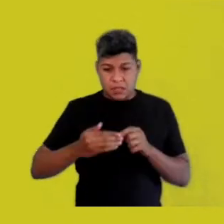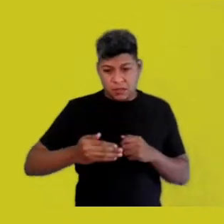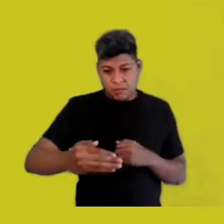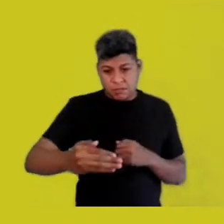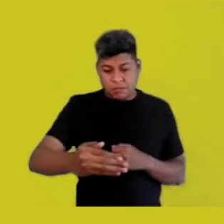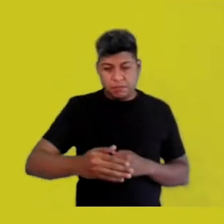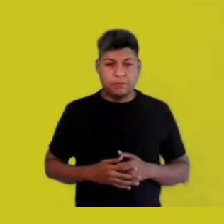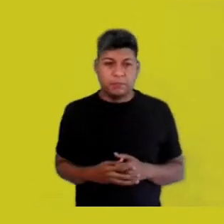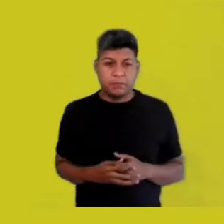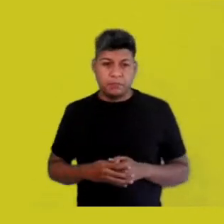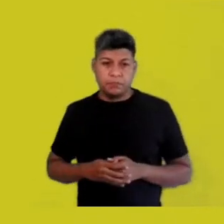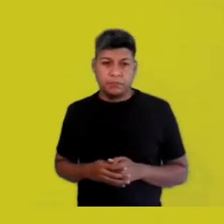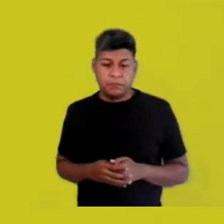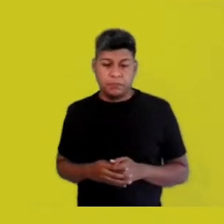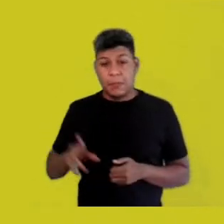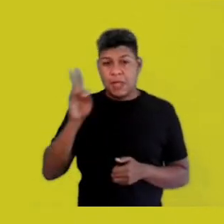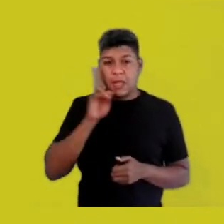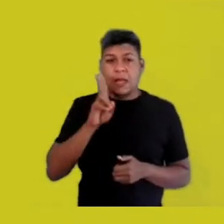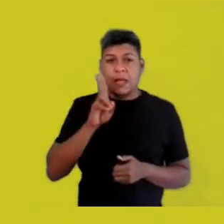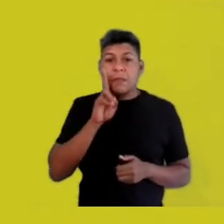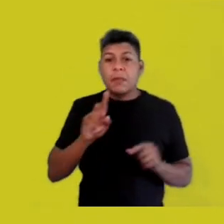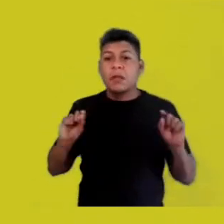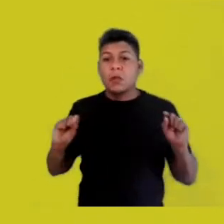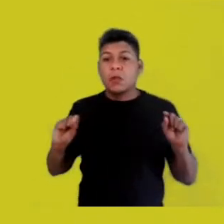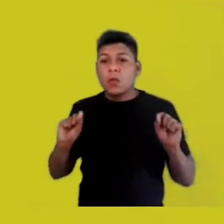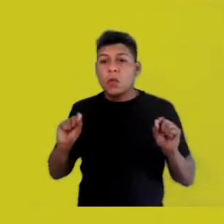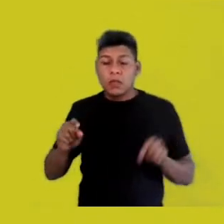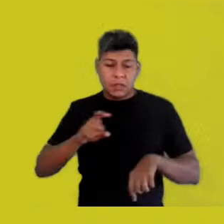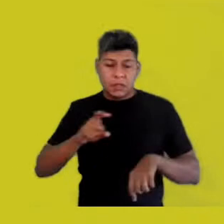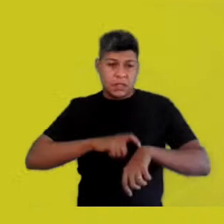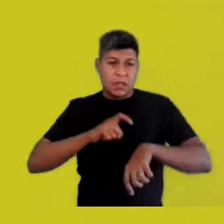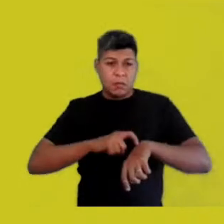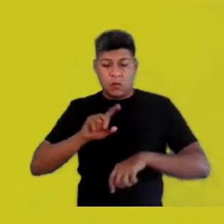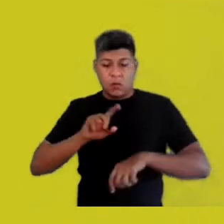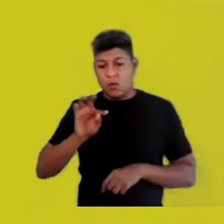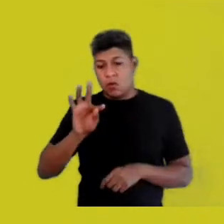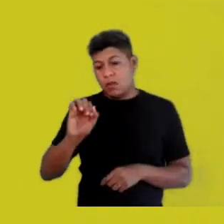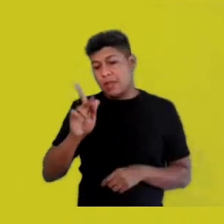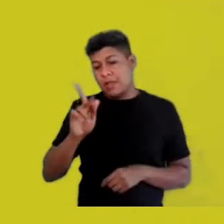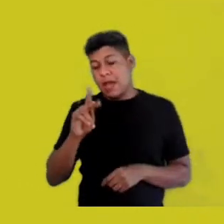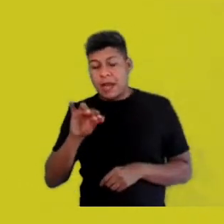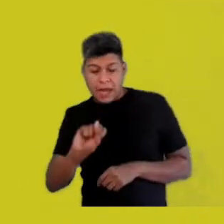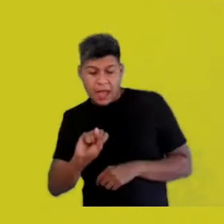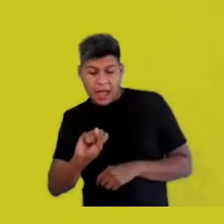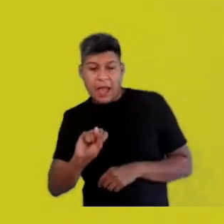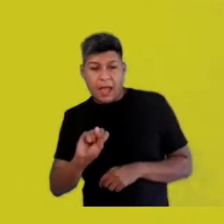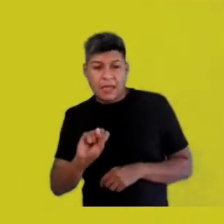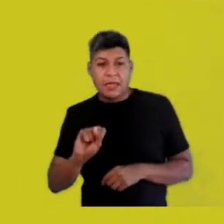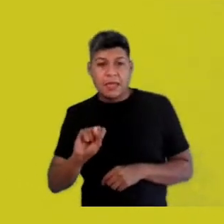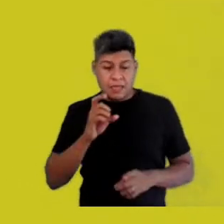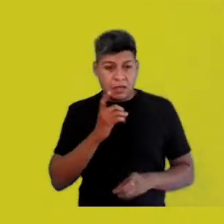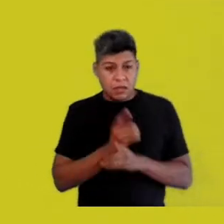We remind you that, for Cutting and Enchanting, we’re closing a selection